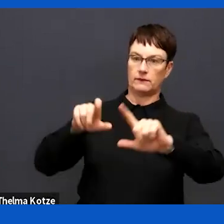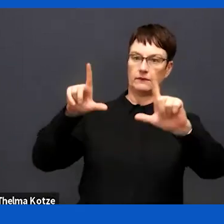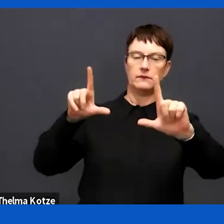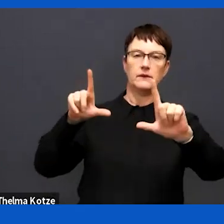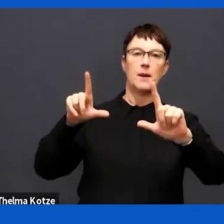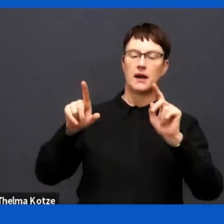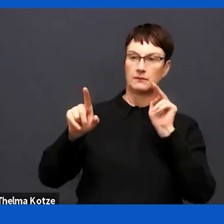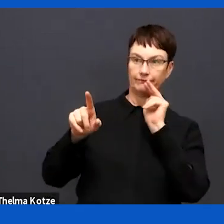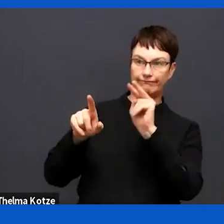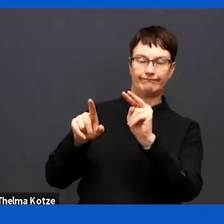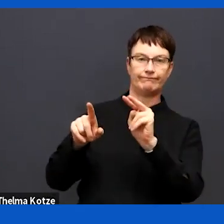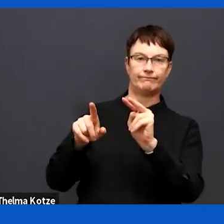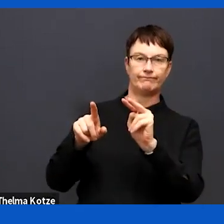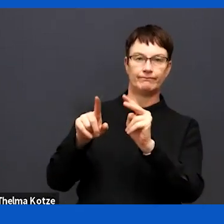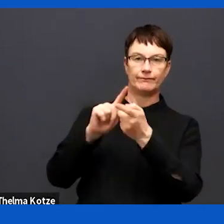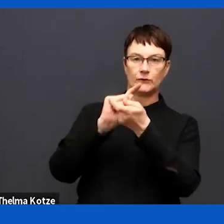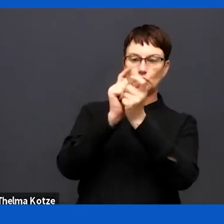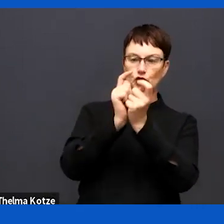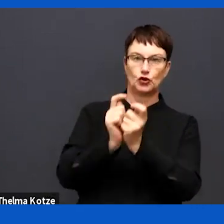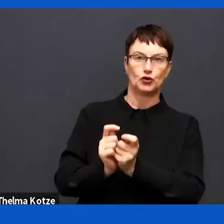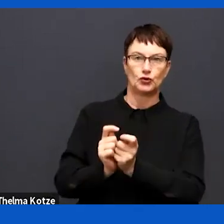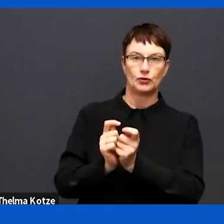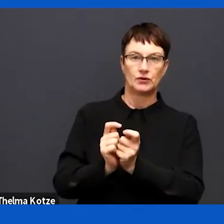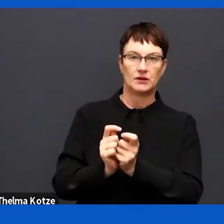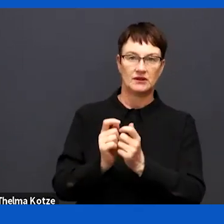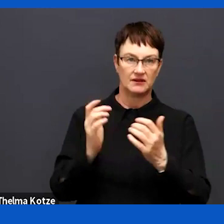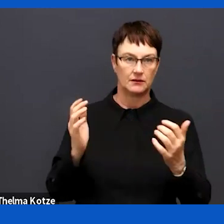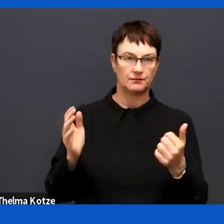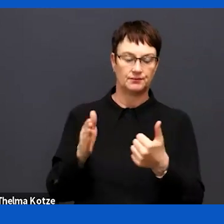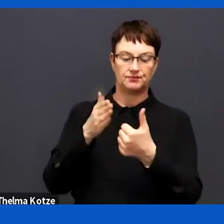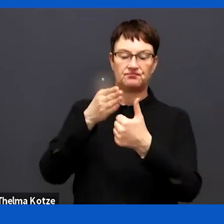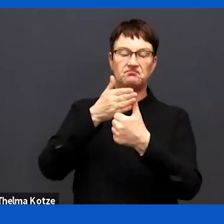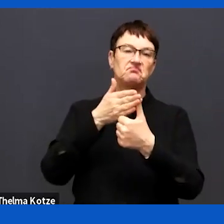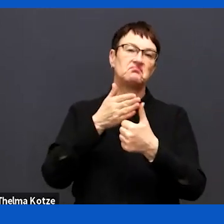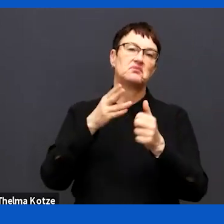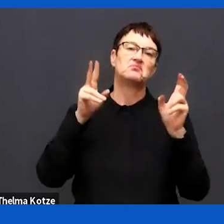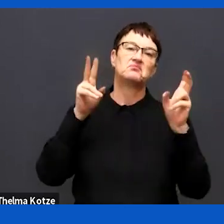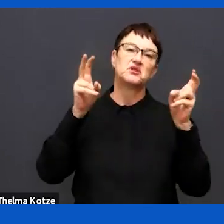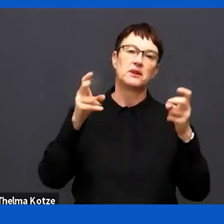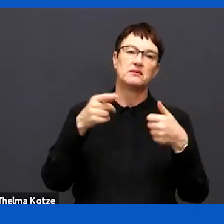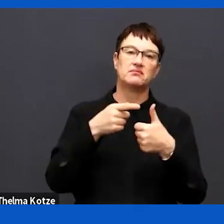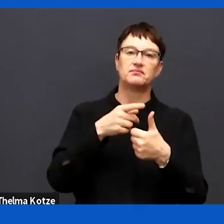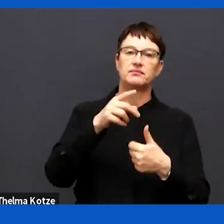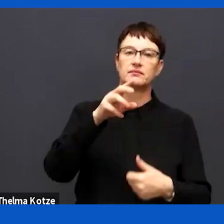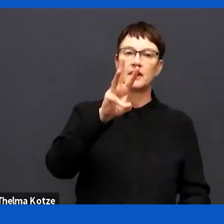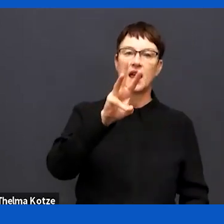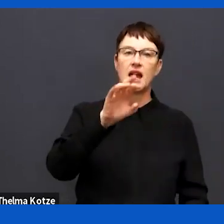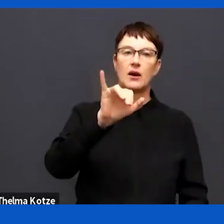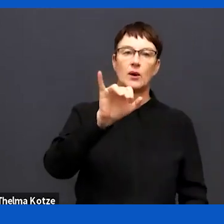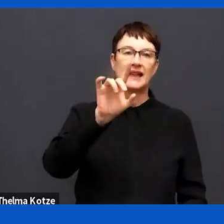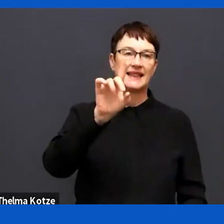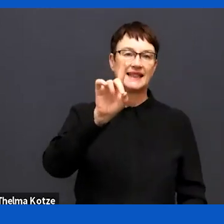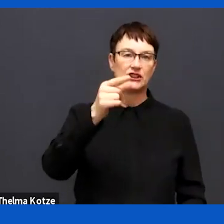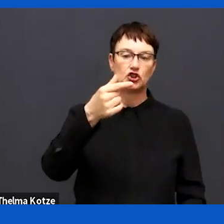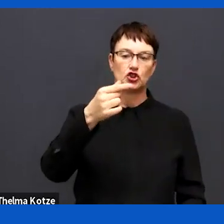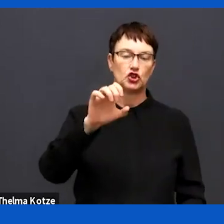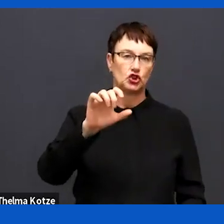Firstly, we're talking about widgets. Secondly, we're talking about automatic